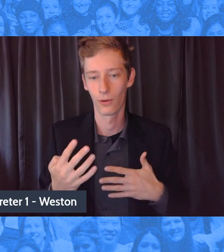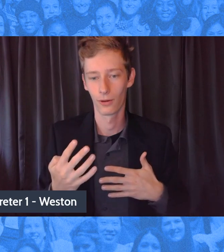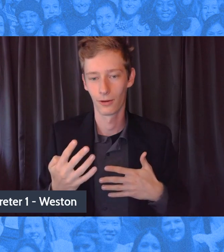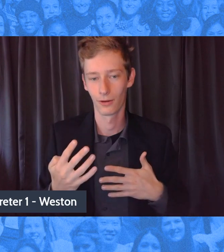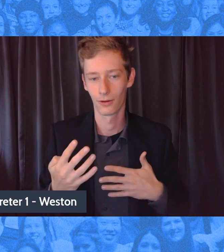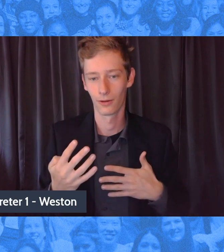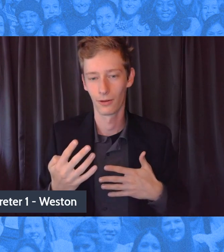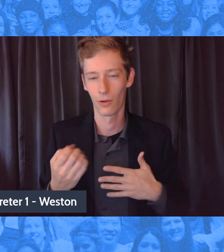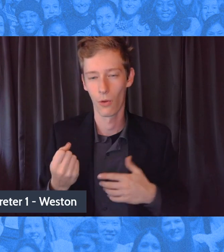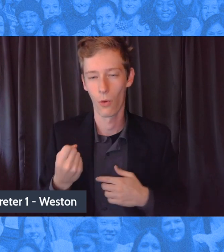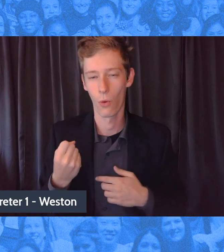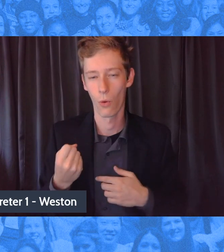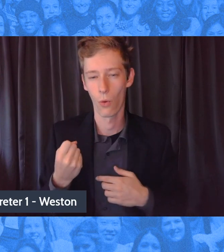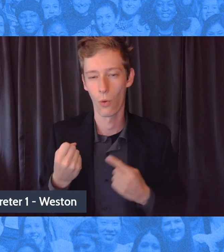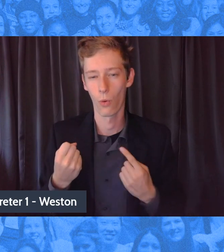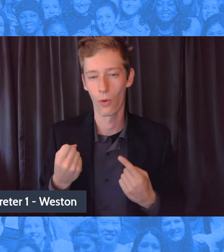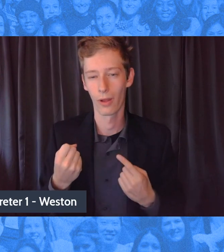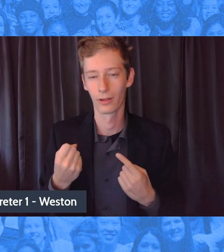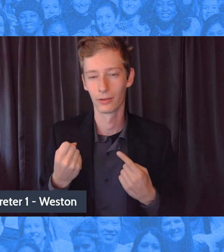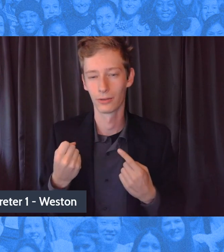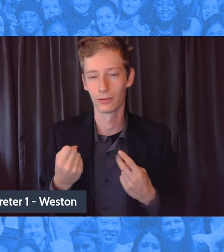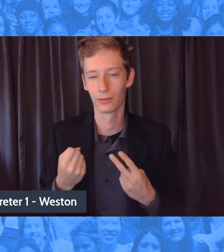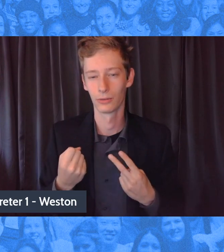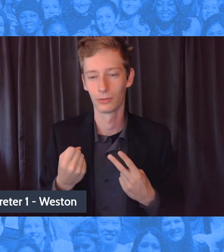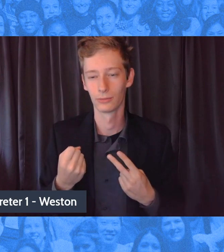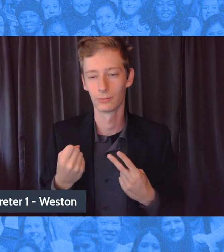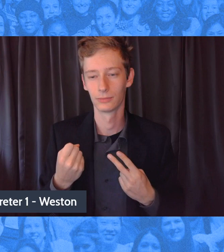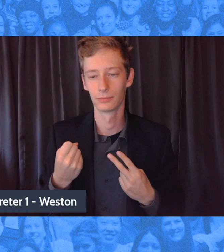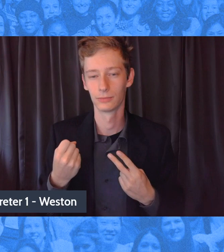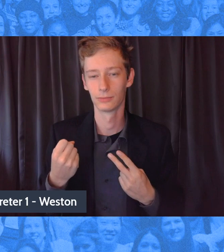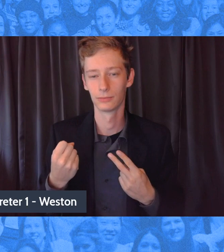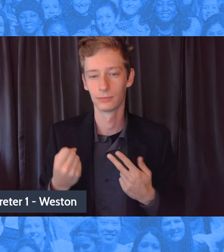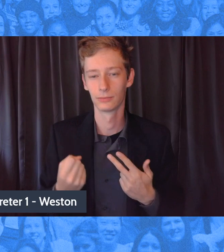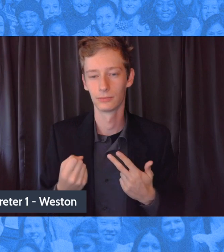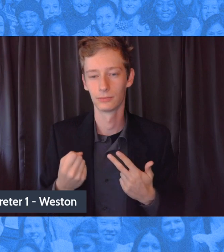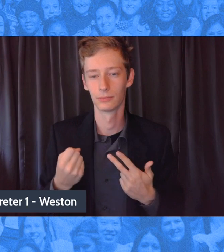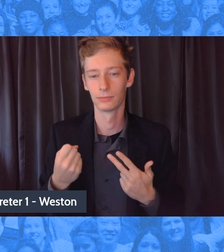pause for one, two, three, four.